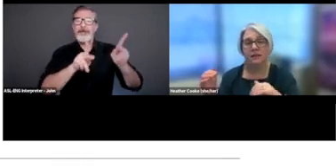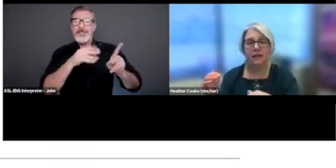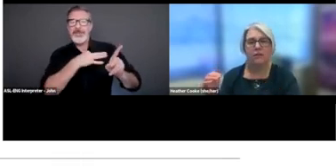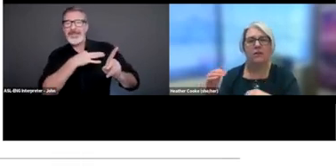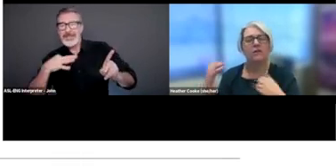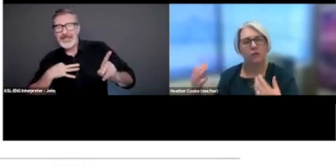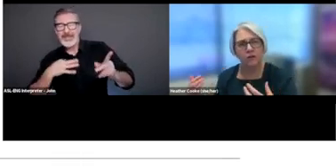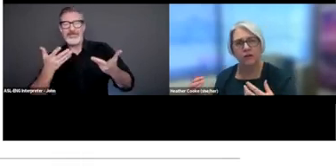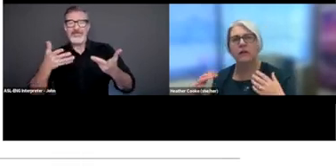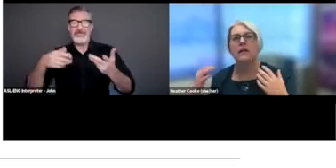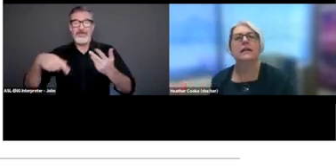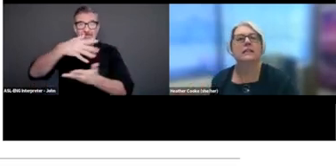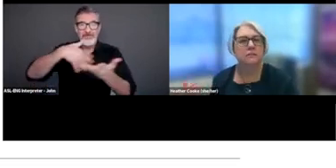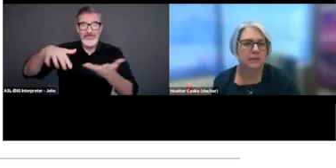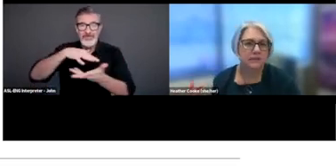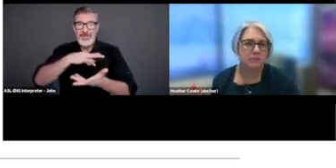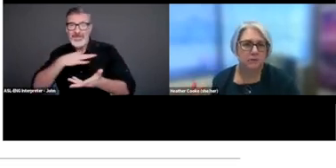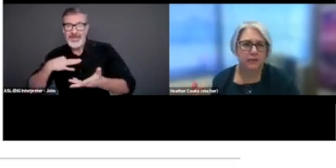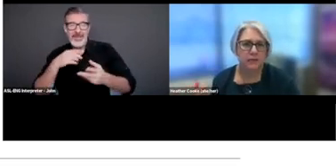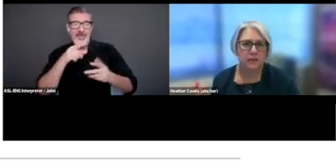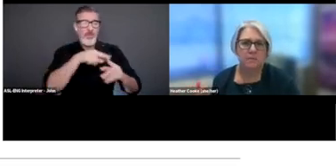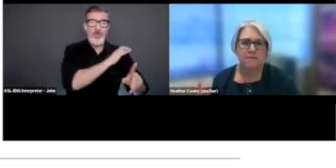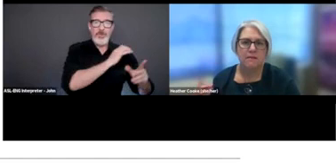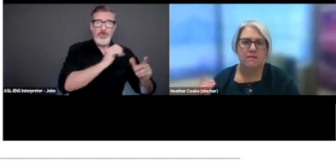that level of overt explicit bullying that is commonly